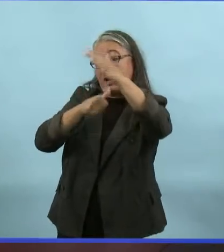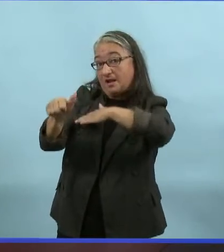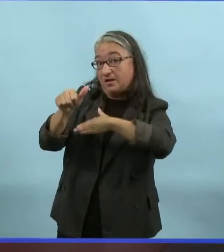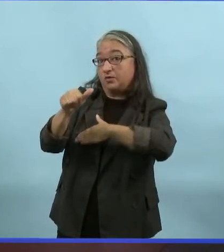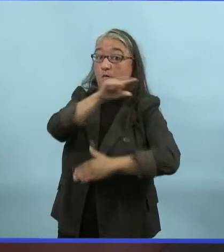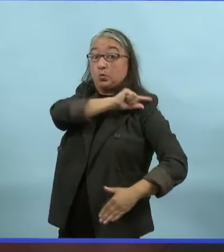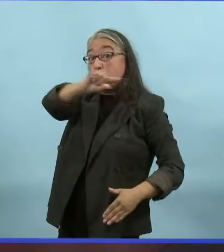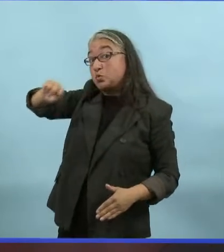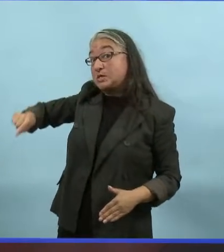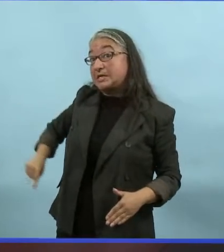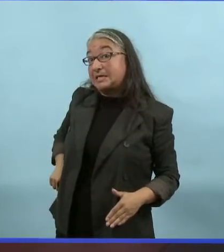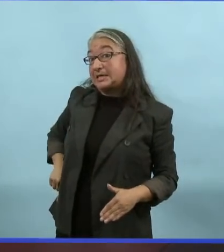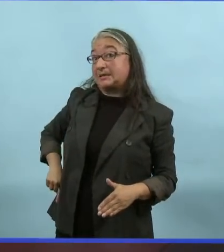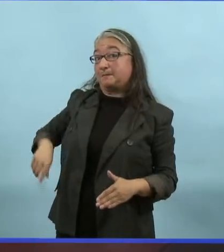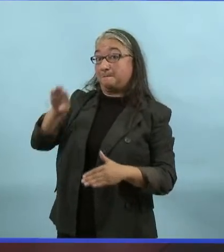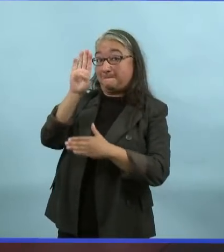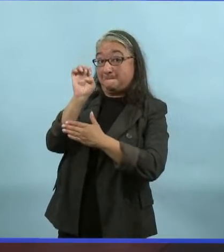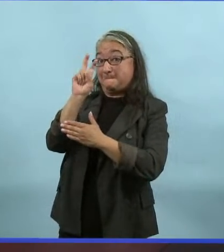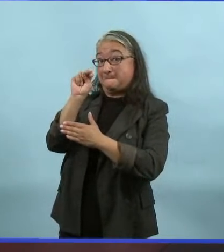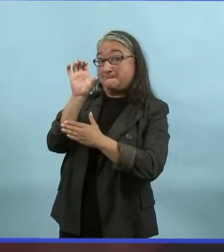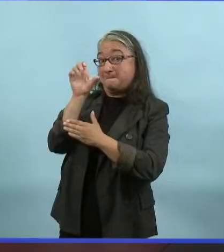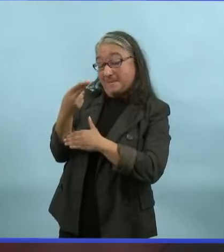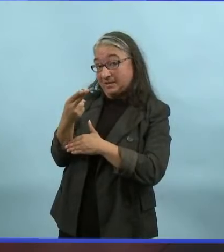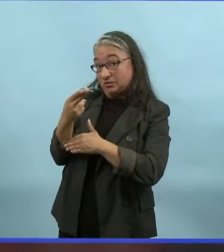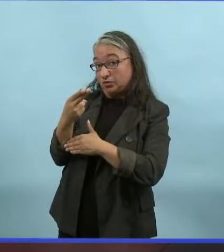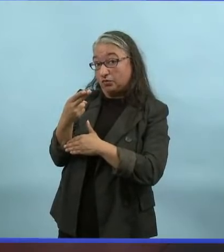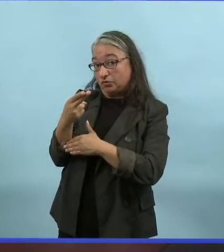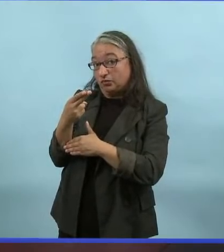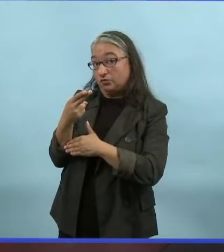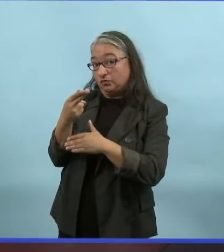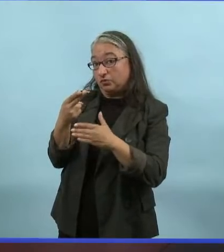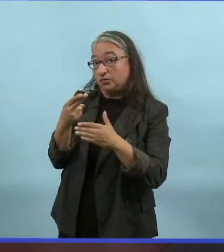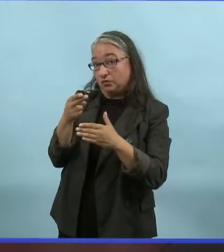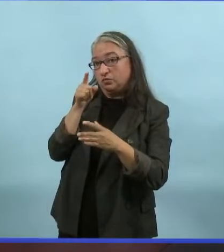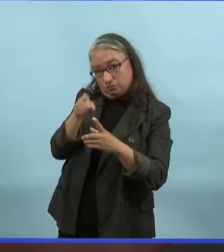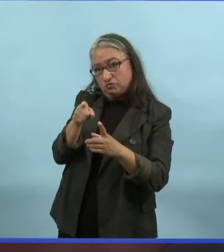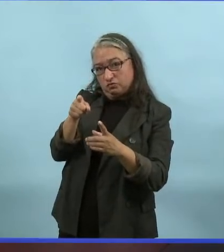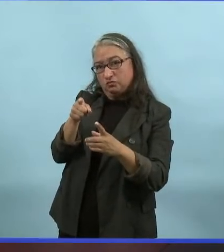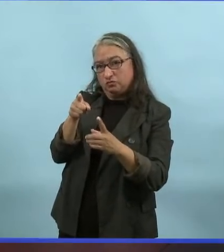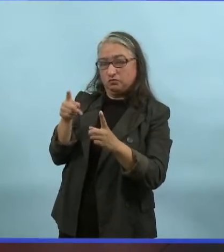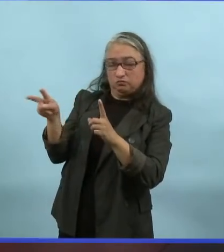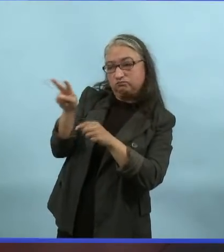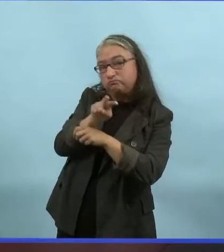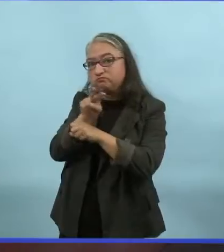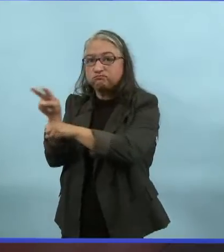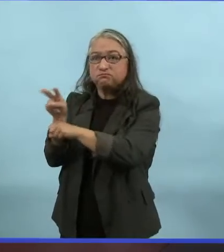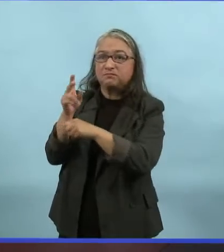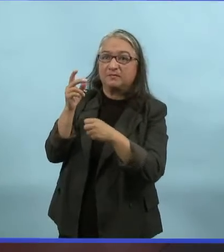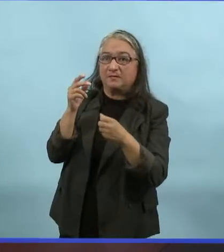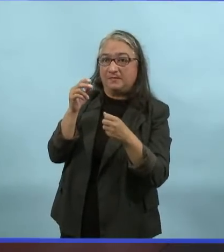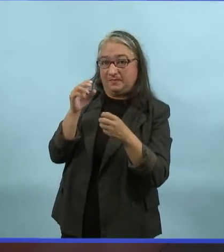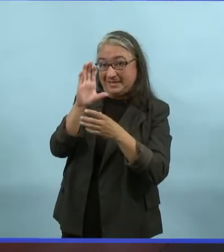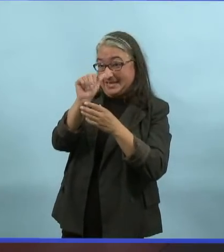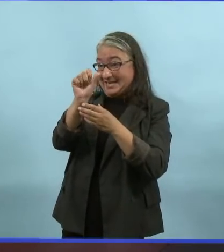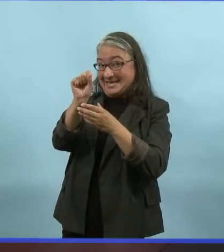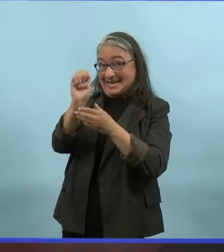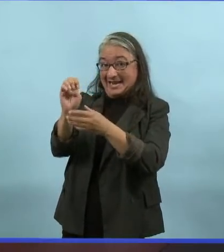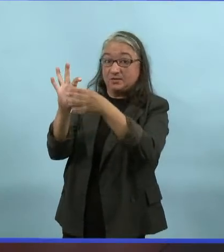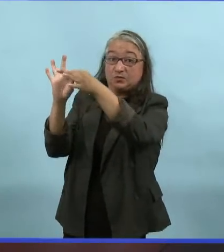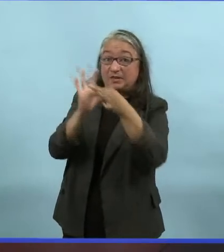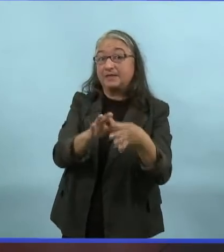who's presiding over a case related to public health orders is being followed do you think that